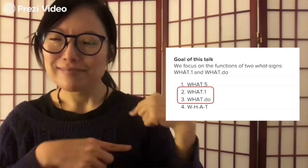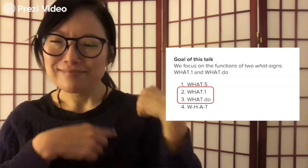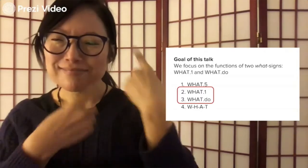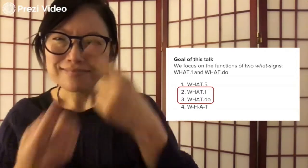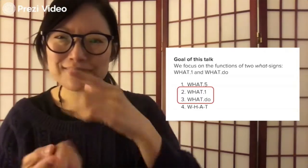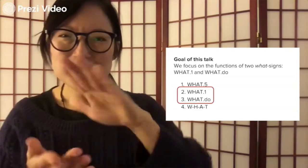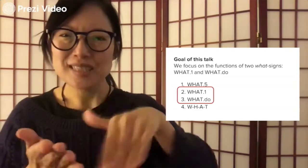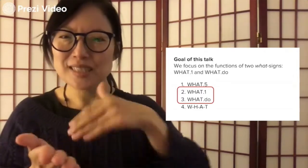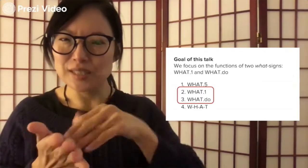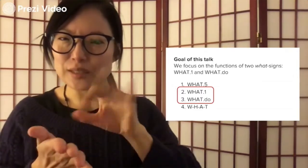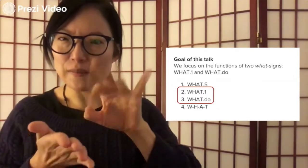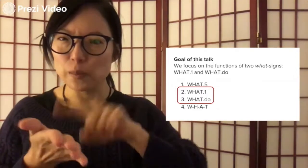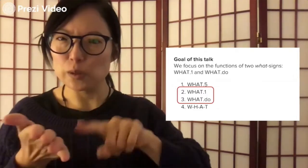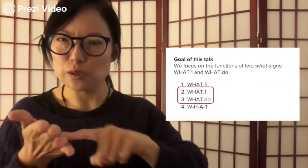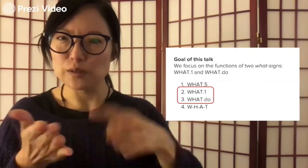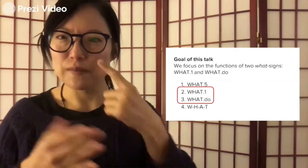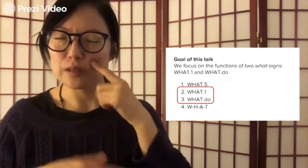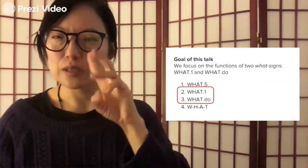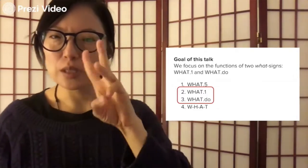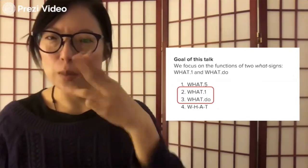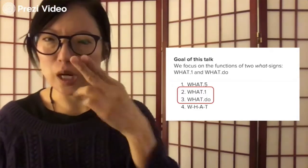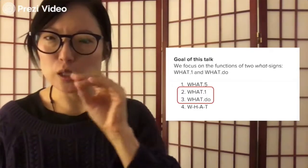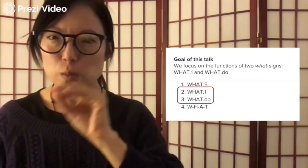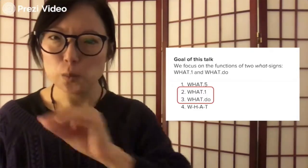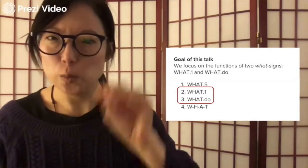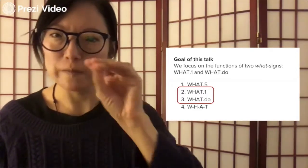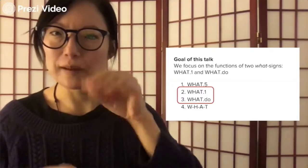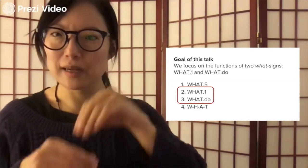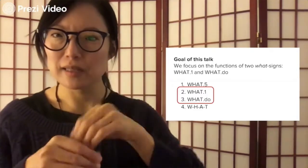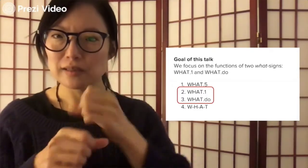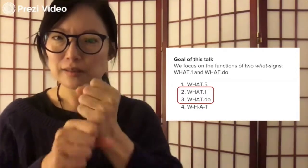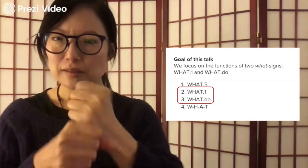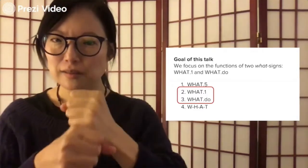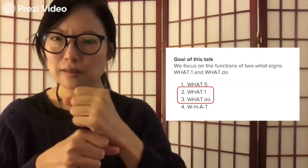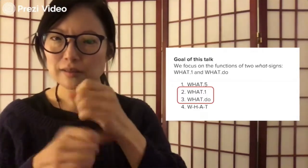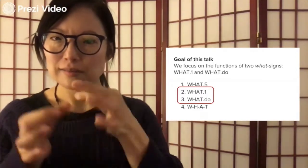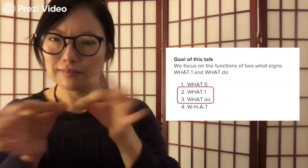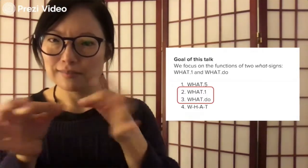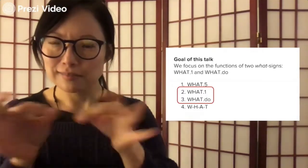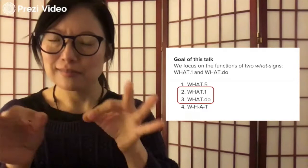that the WHAT.5 is the most common what sign and it has been